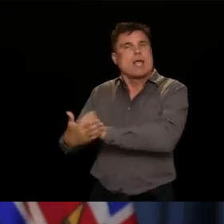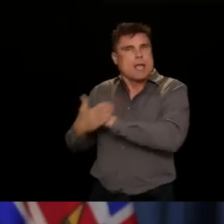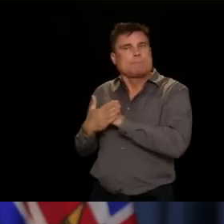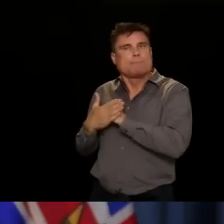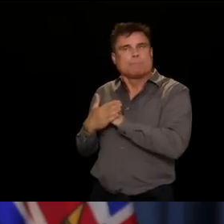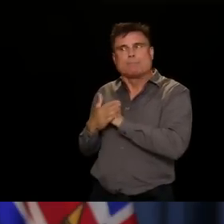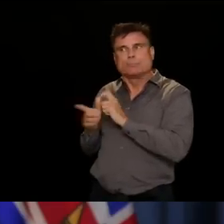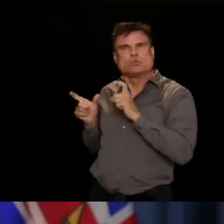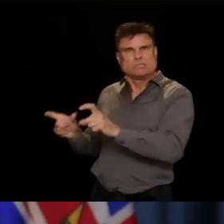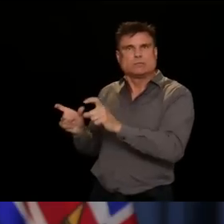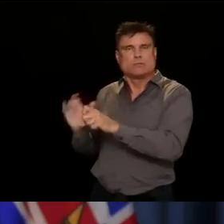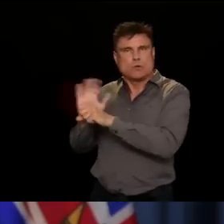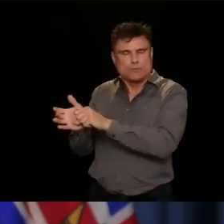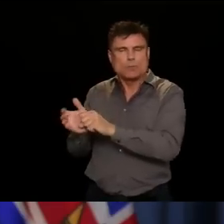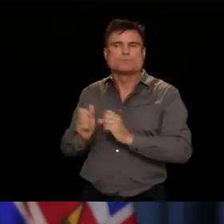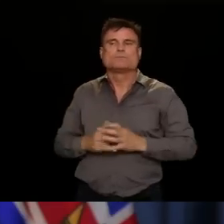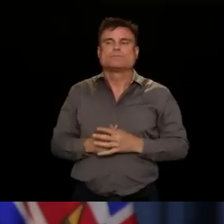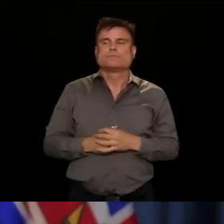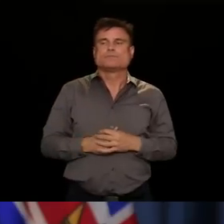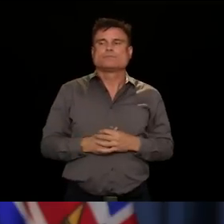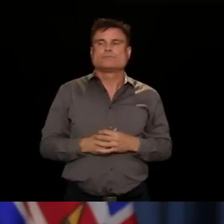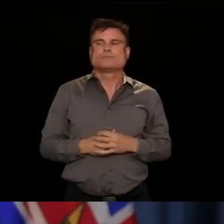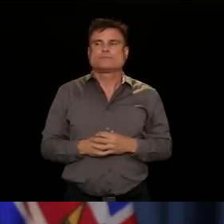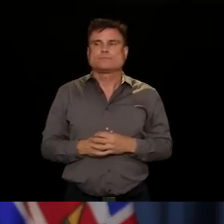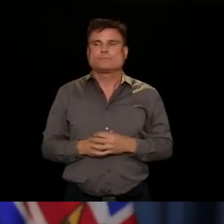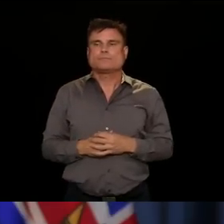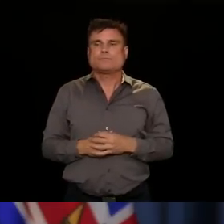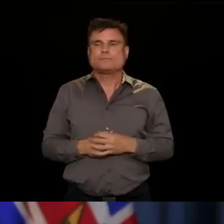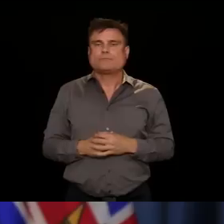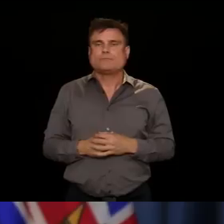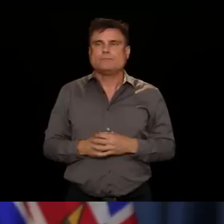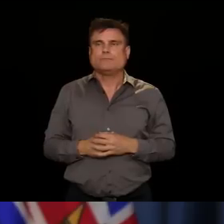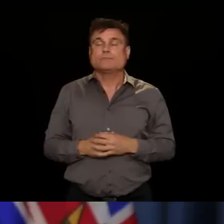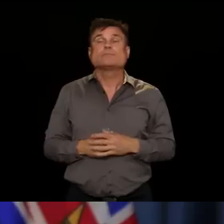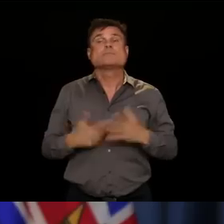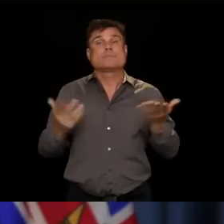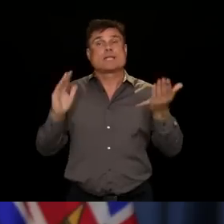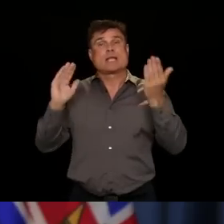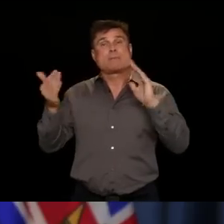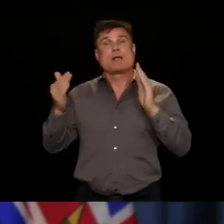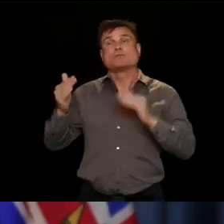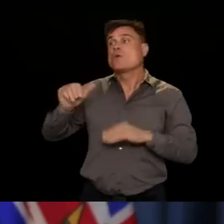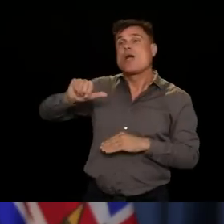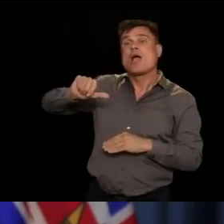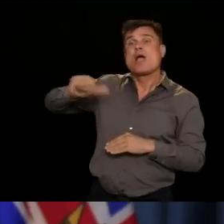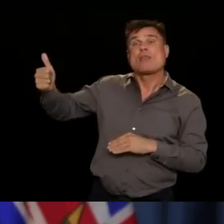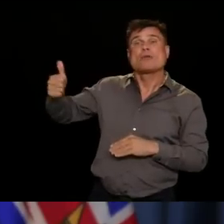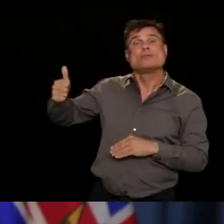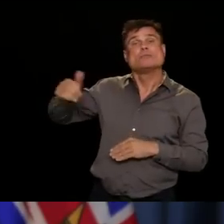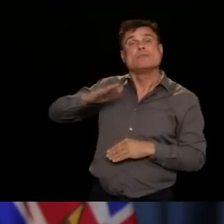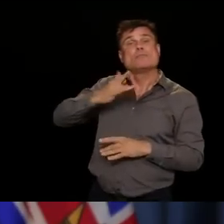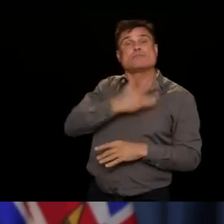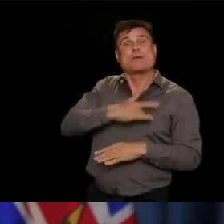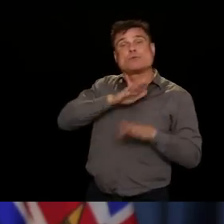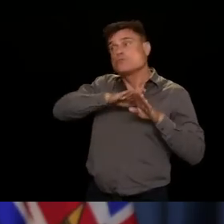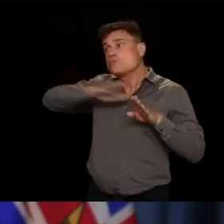has made an enormous difference. These measures need to continue. And it's why we've continue to pursue those